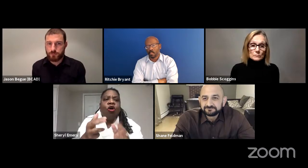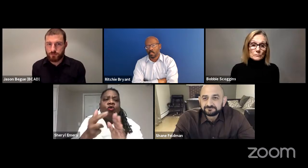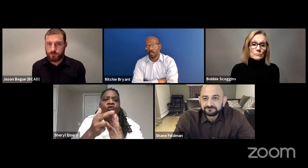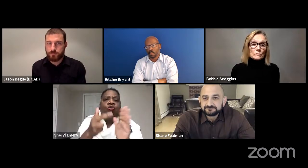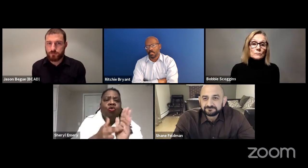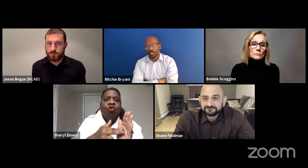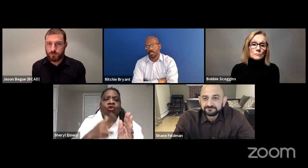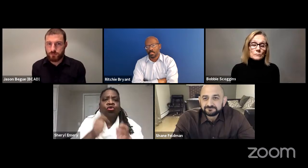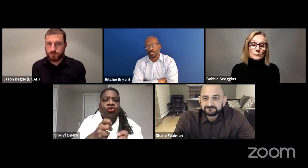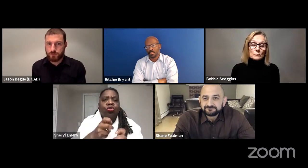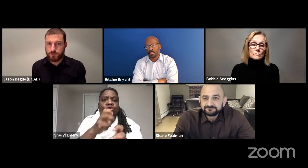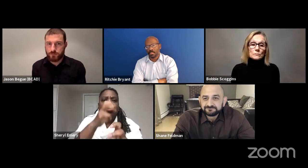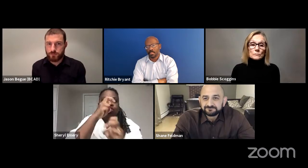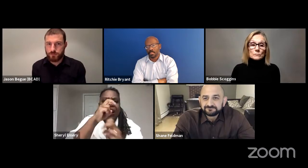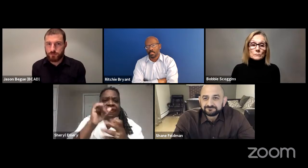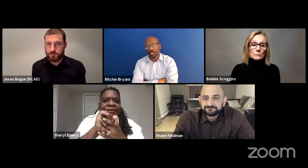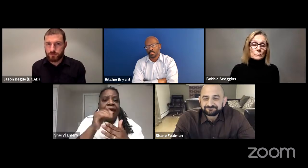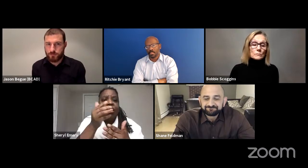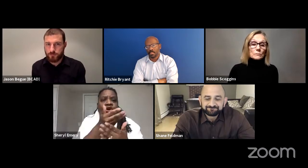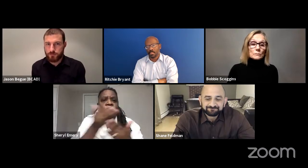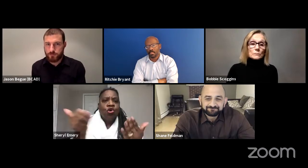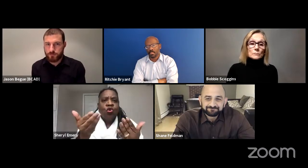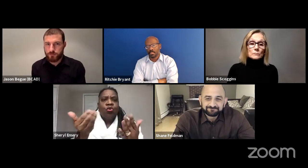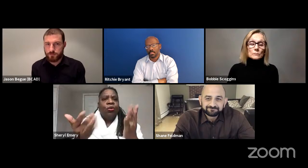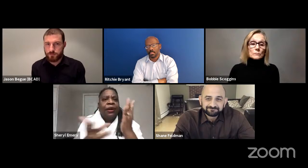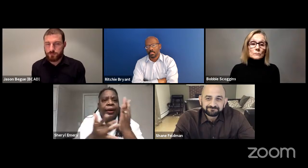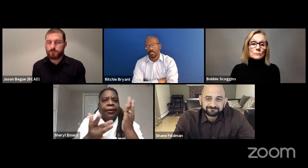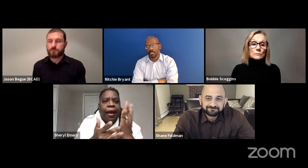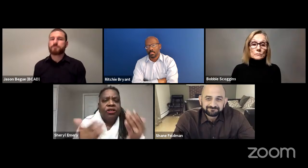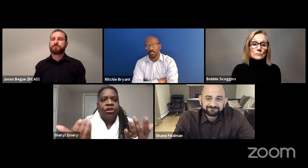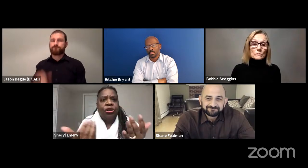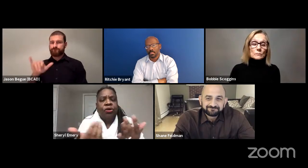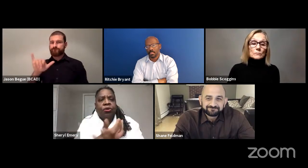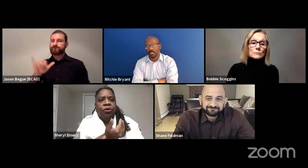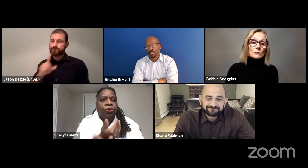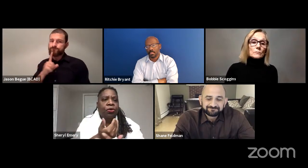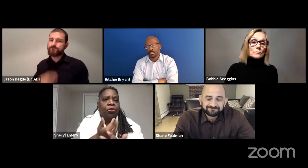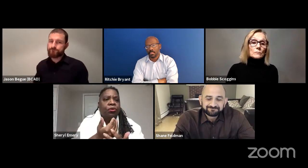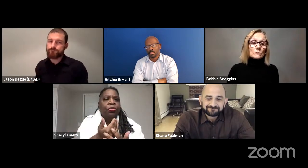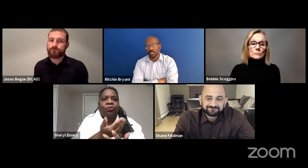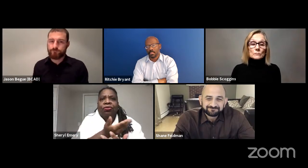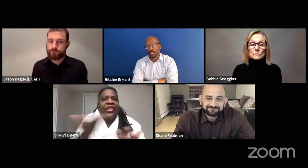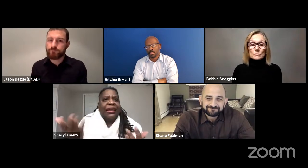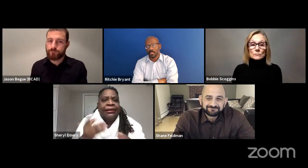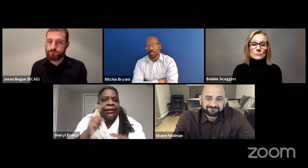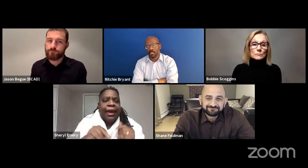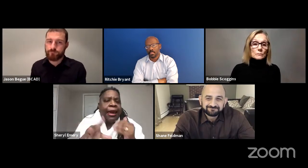strict. Again, you want to make sure that your rules are flexible and that you can provide